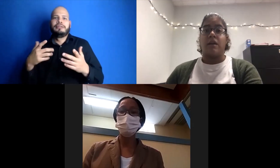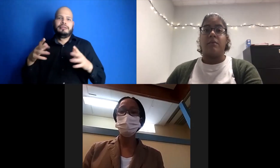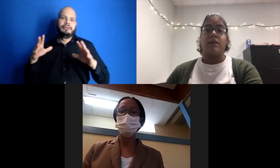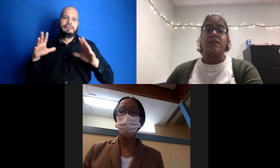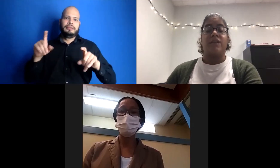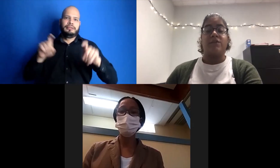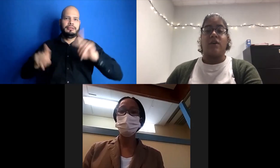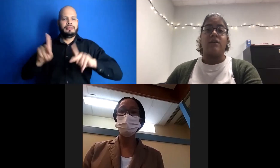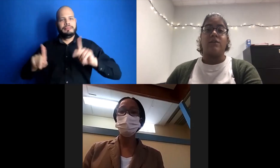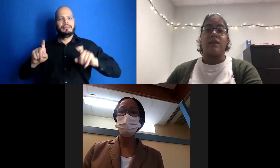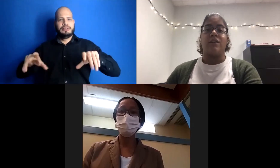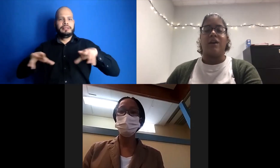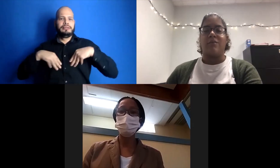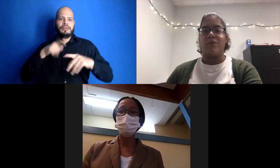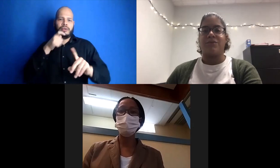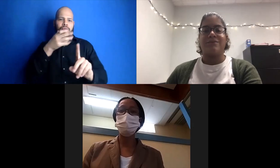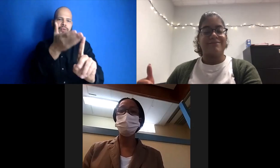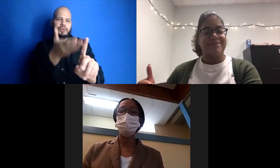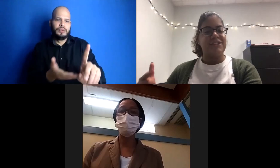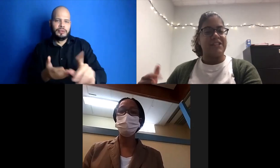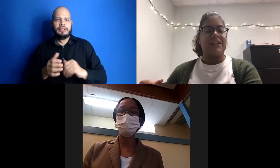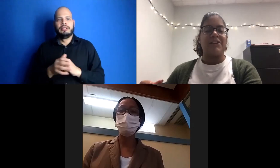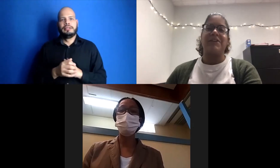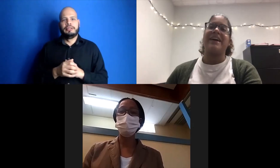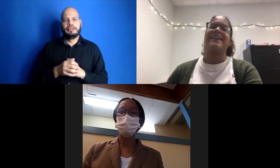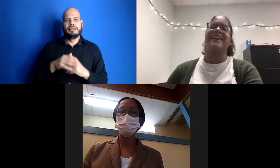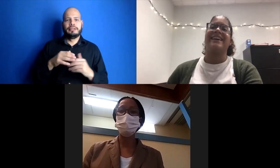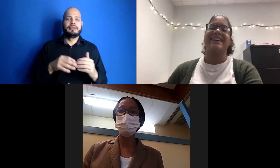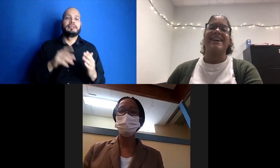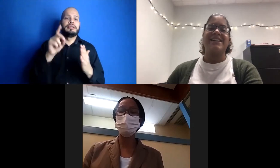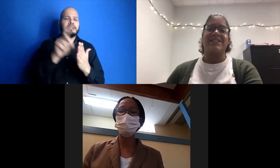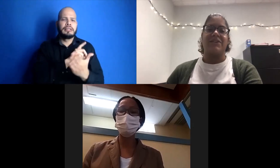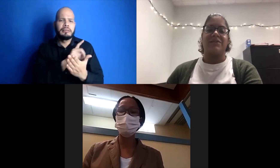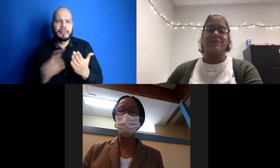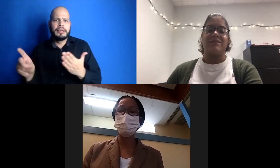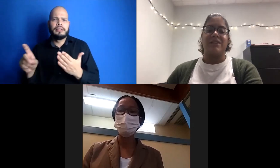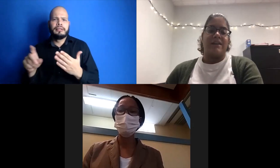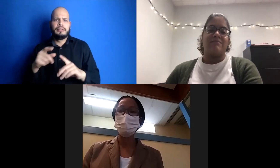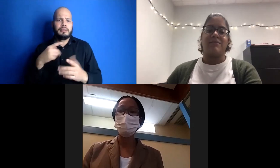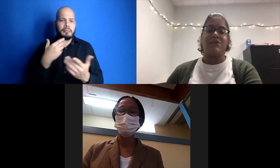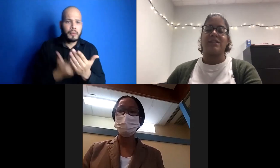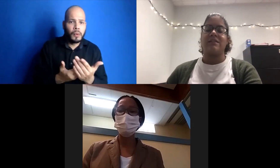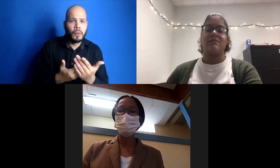because if they try to do that you have proof just letting you know that so yeah just an